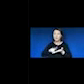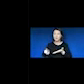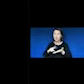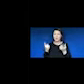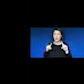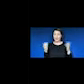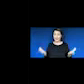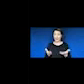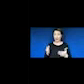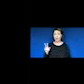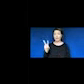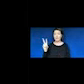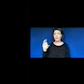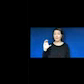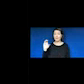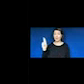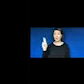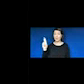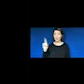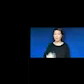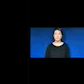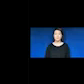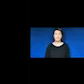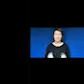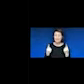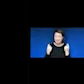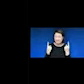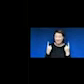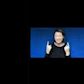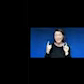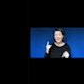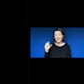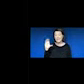Very little research has been done regarding customized employment in this model.